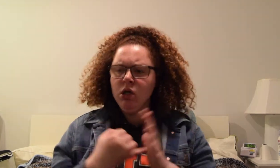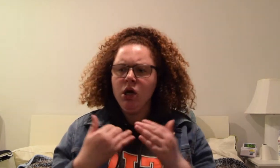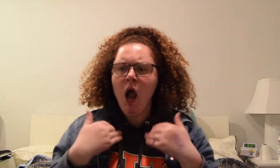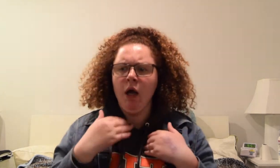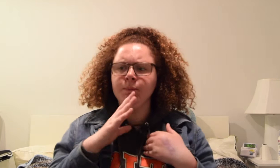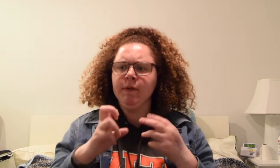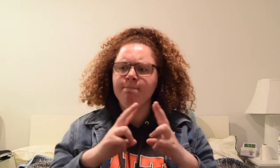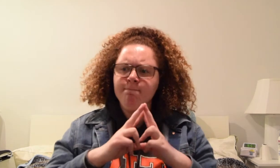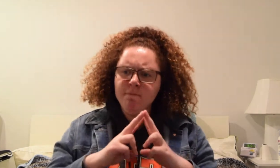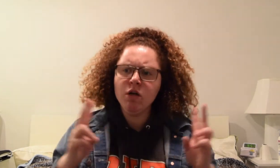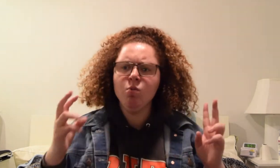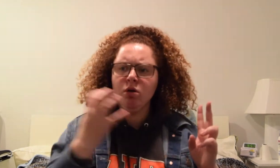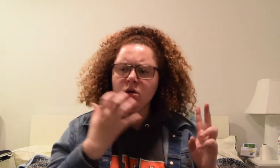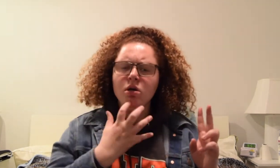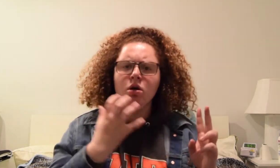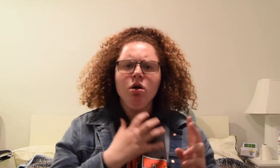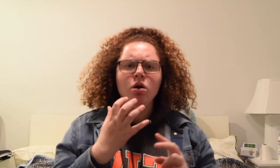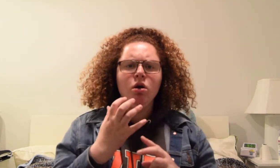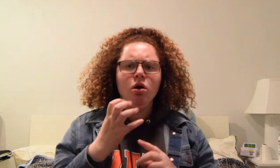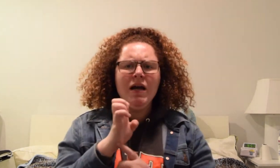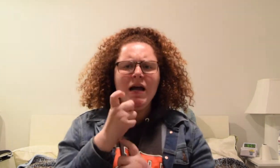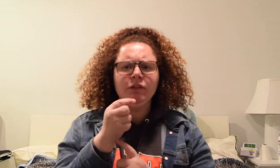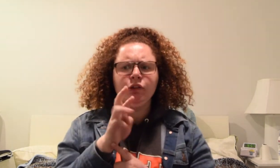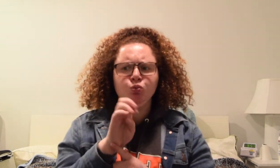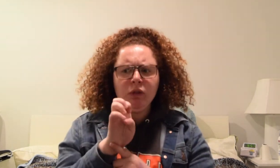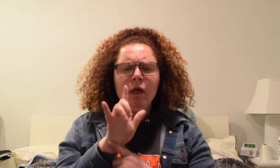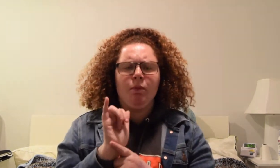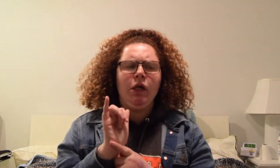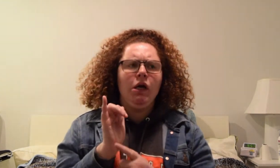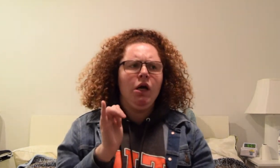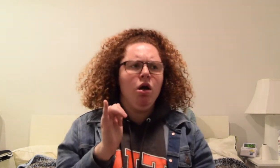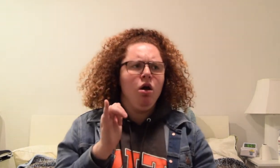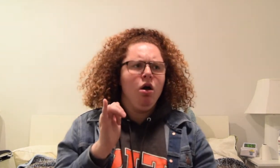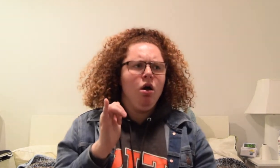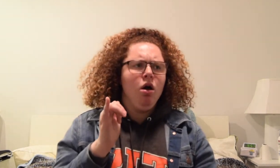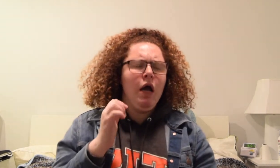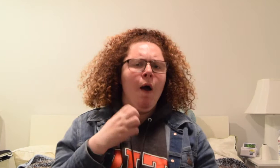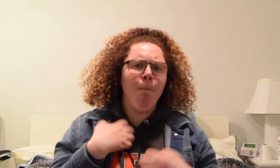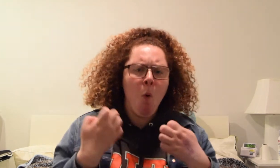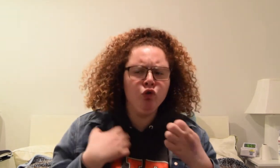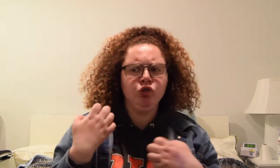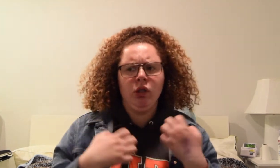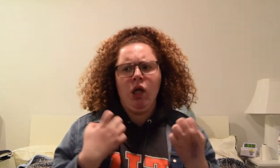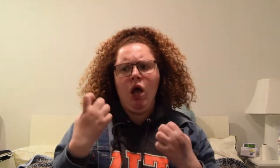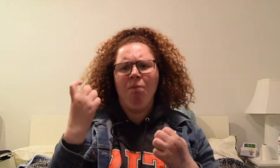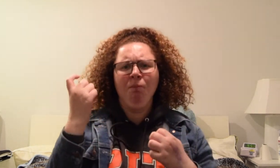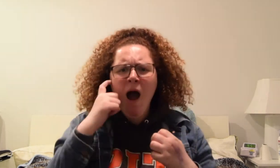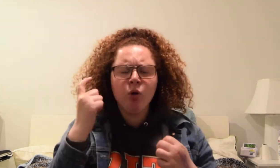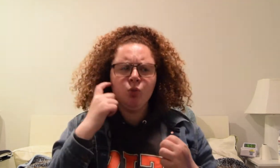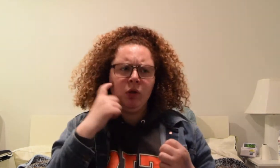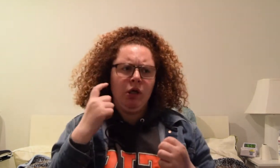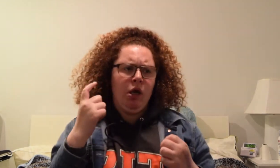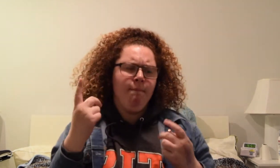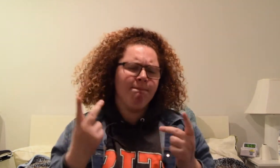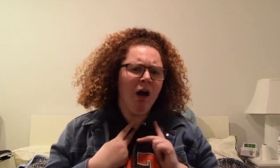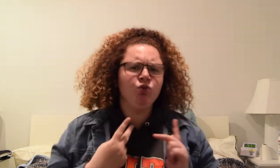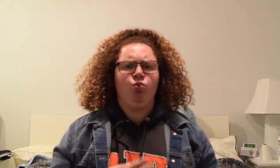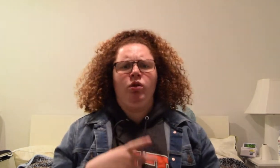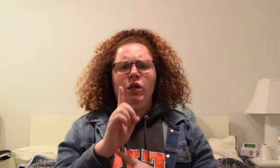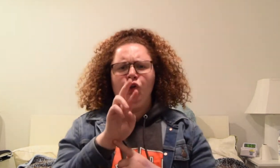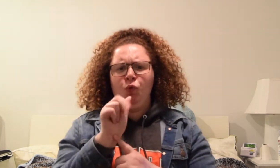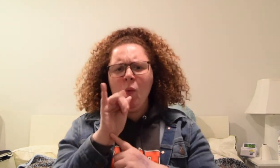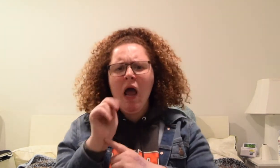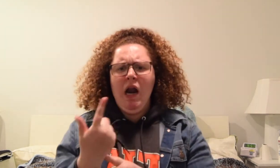It has been very... extremely emotionally, mentally, physically draining